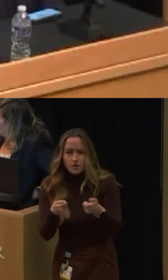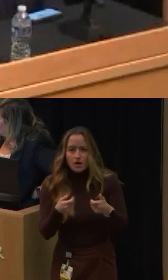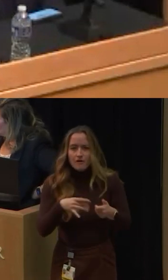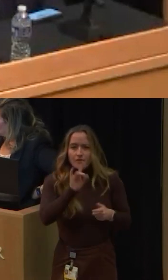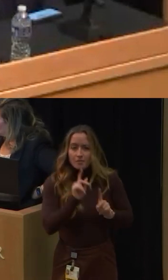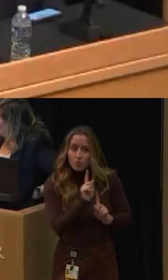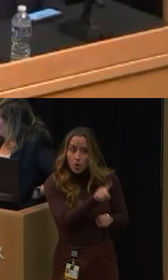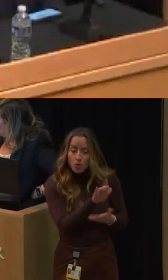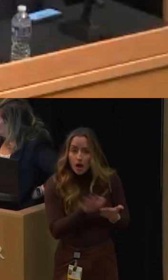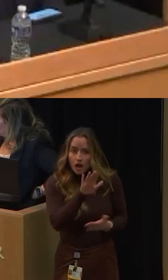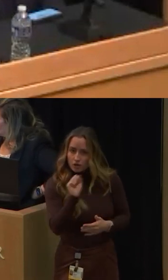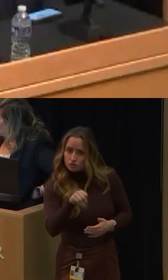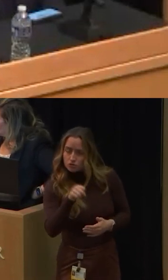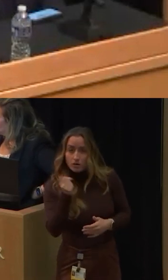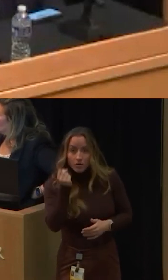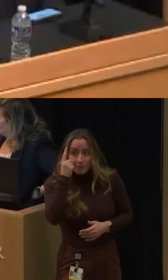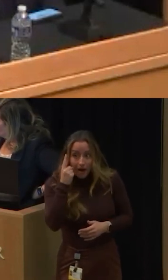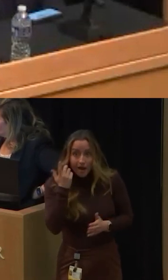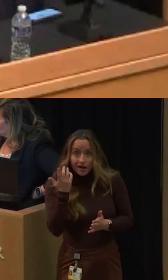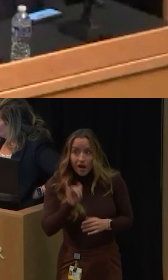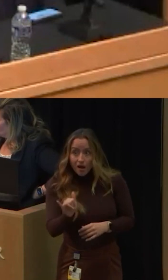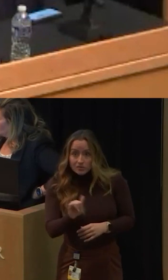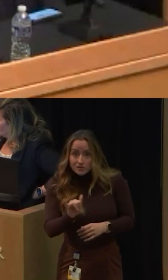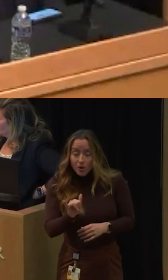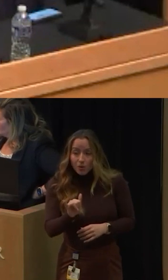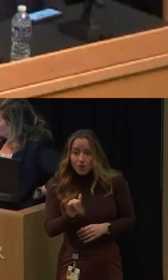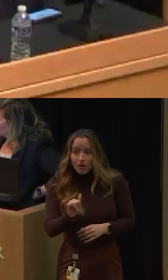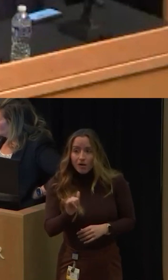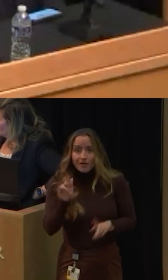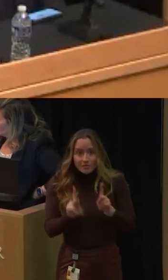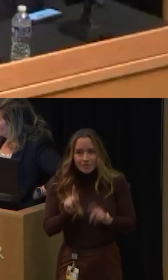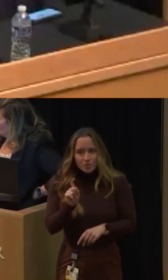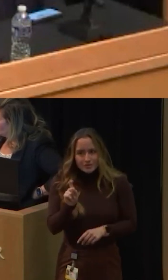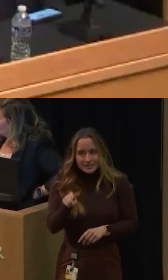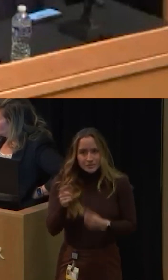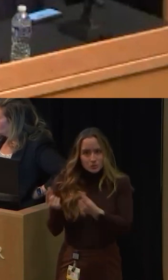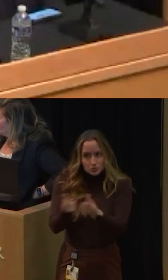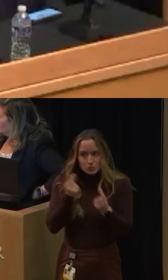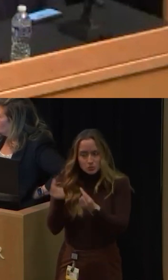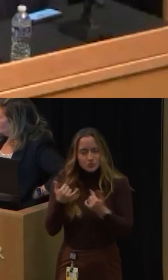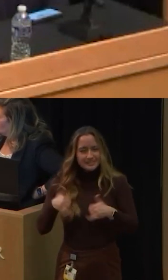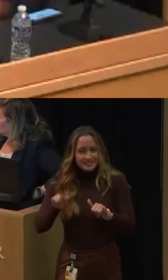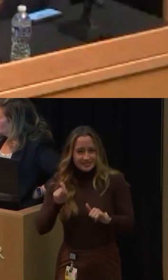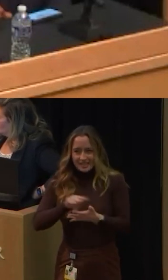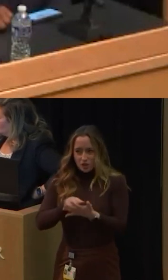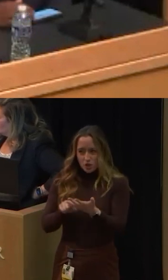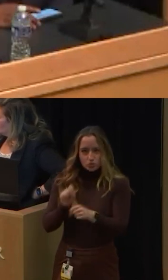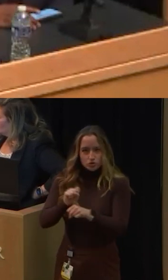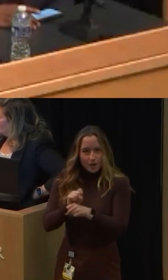but we also find ways to get people to go do something else because we still need those people, and guess what? Those jobs,